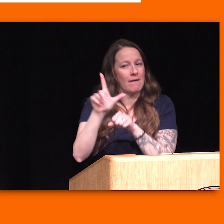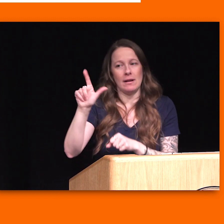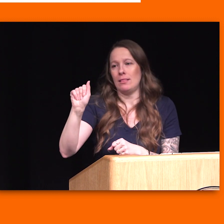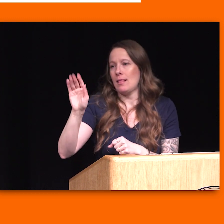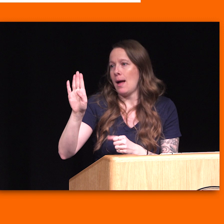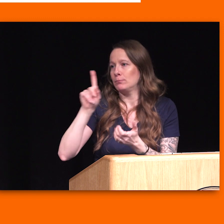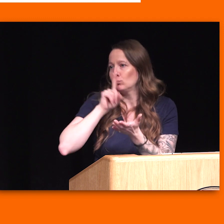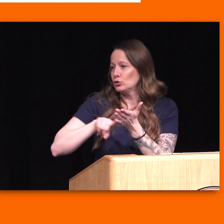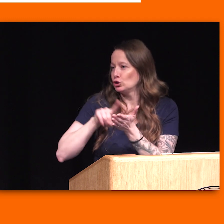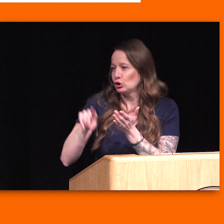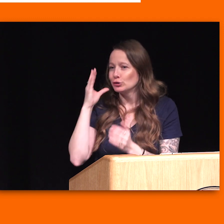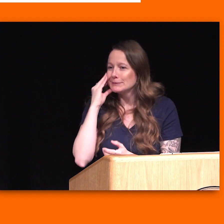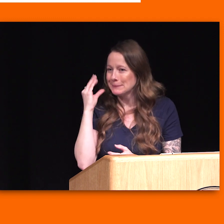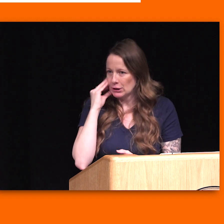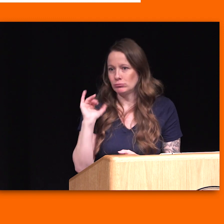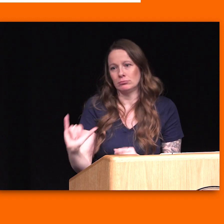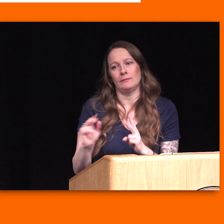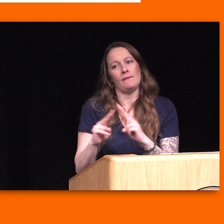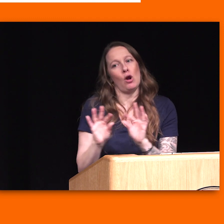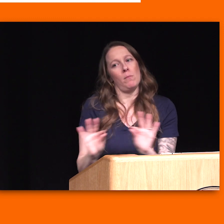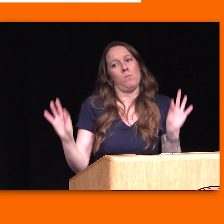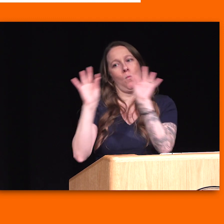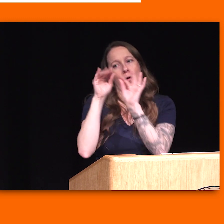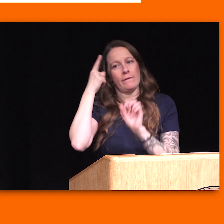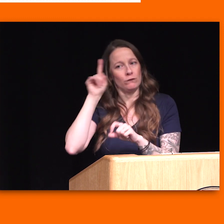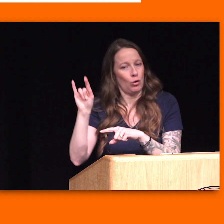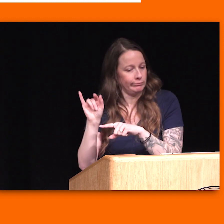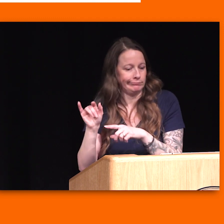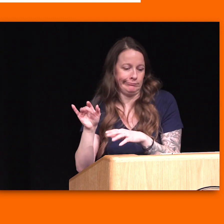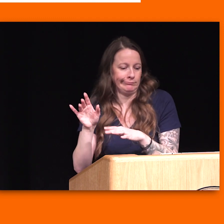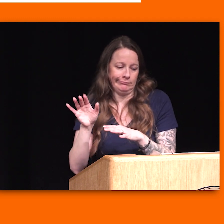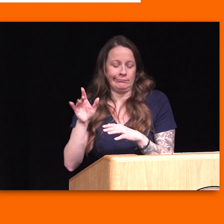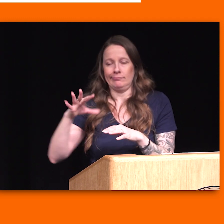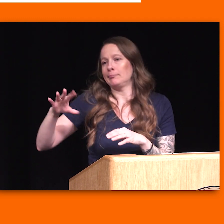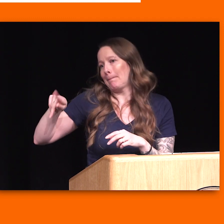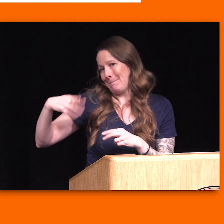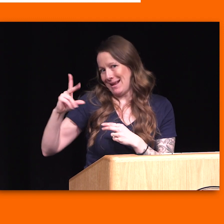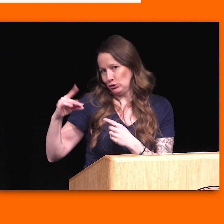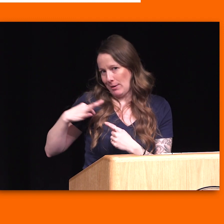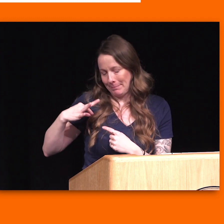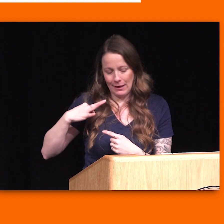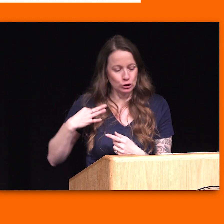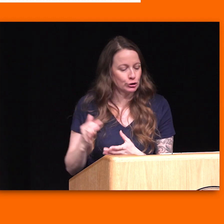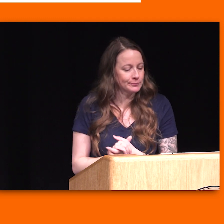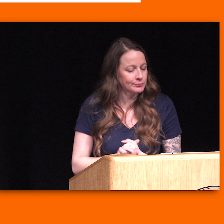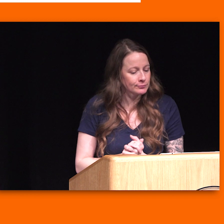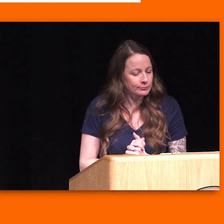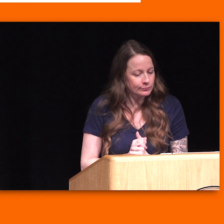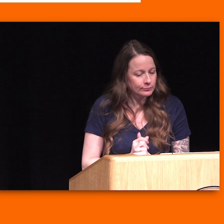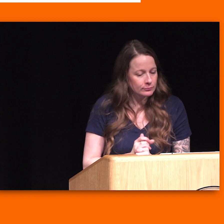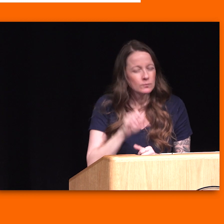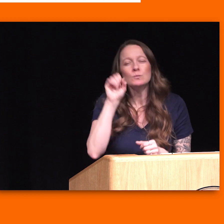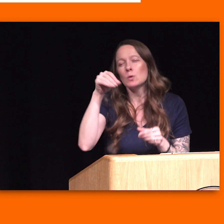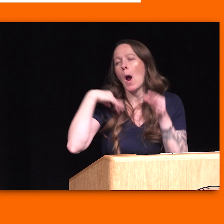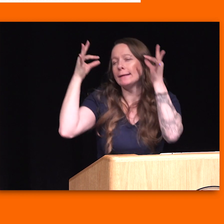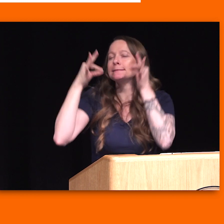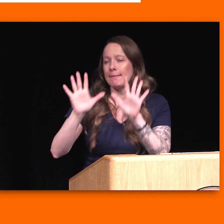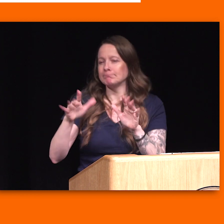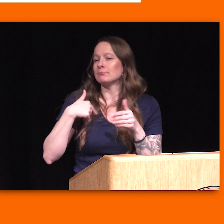but I realized I didn't have enough lab research experience, and that is critical if you want to study for your PhD.